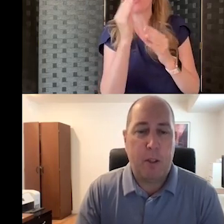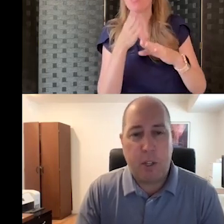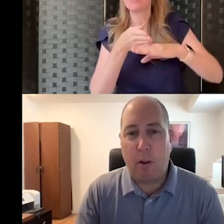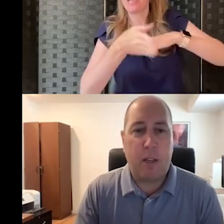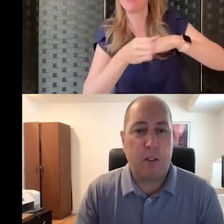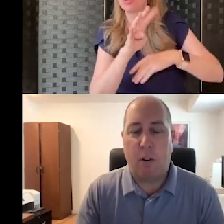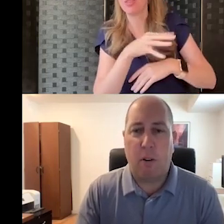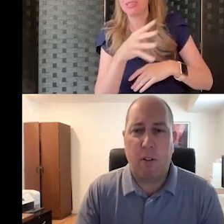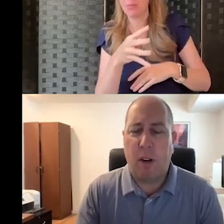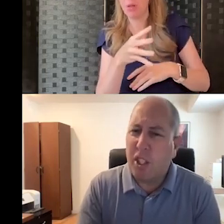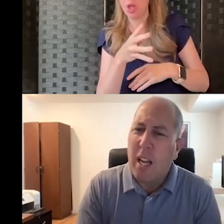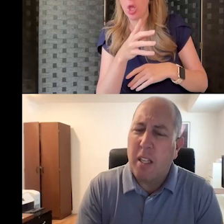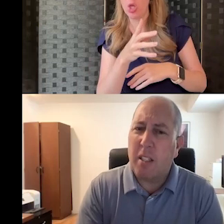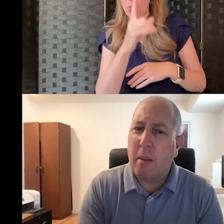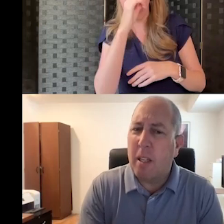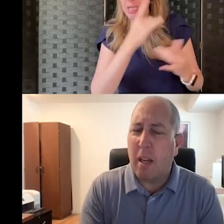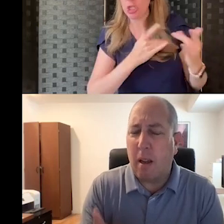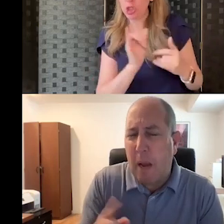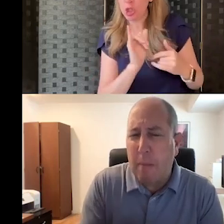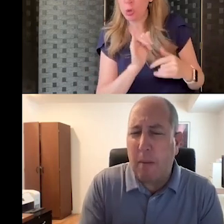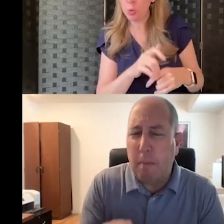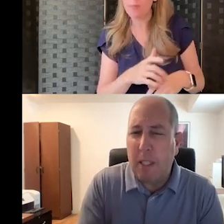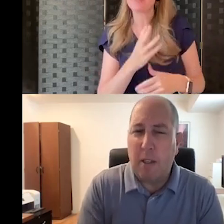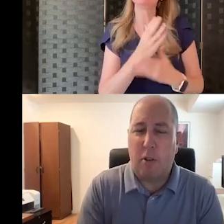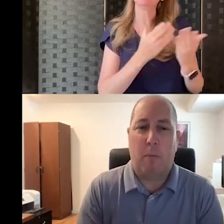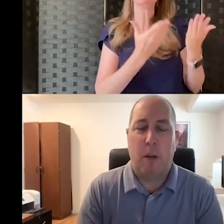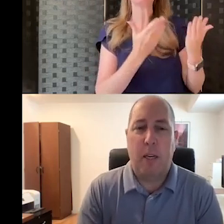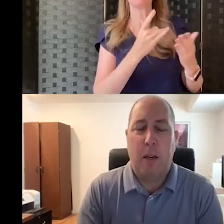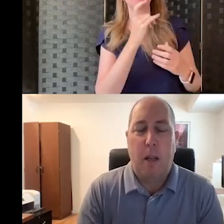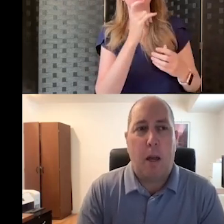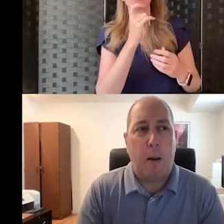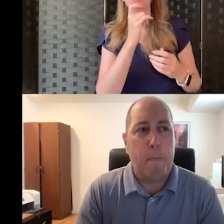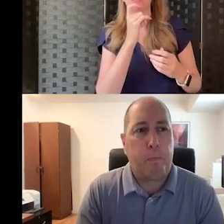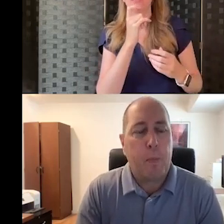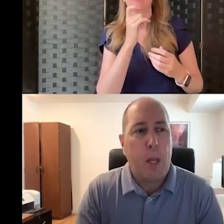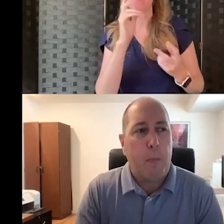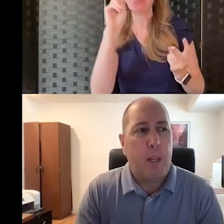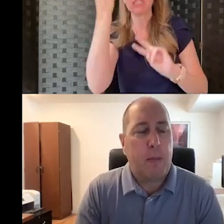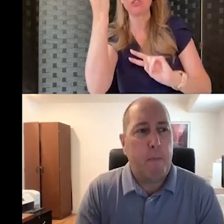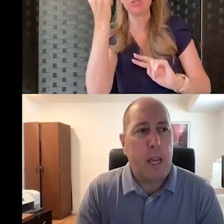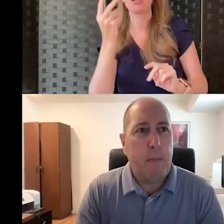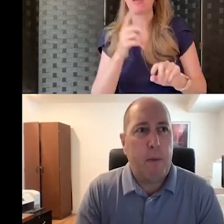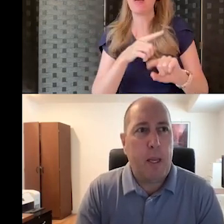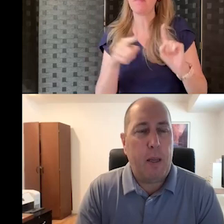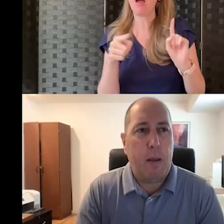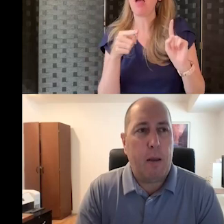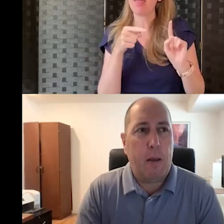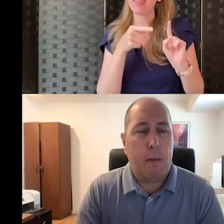you share that concern? Do you have strategies? I may be misinterpreting, but this may be